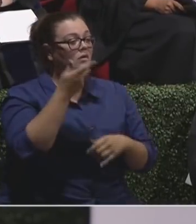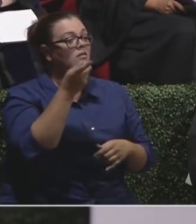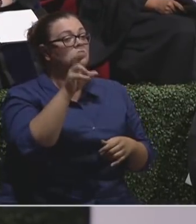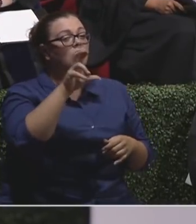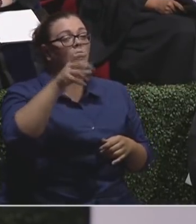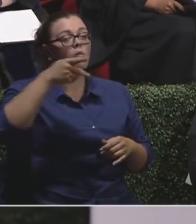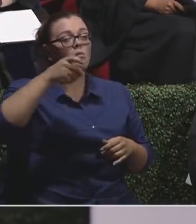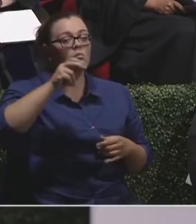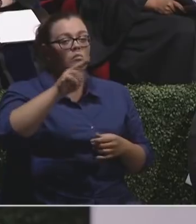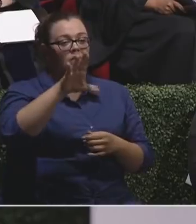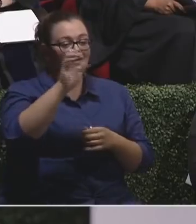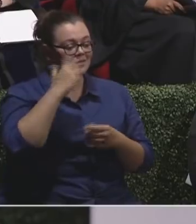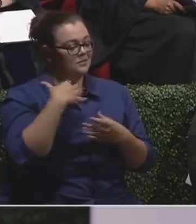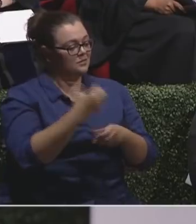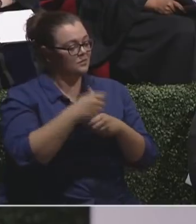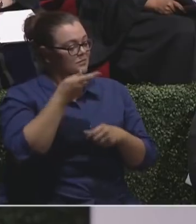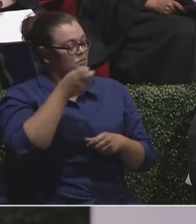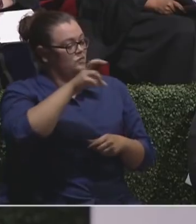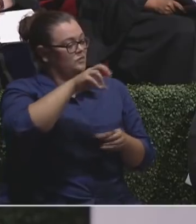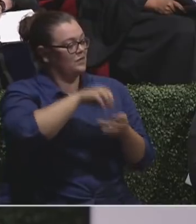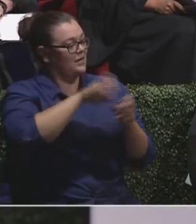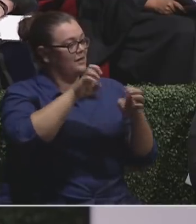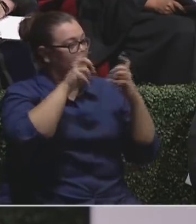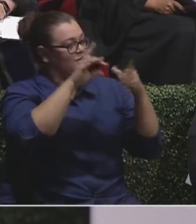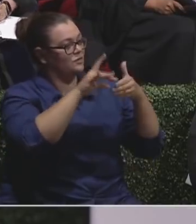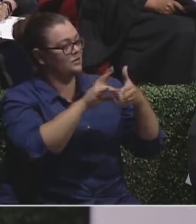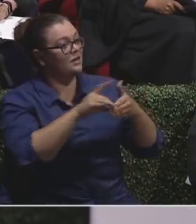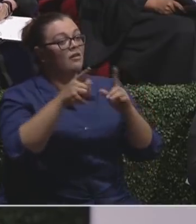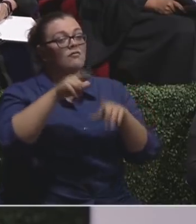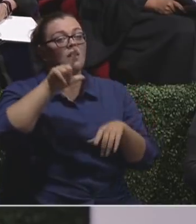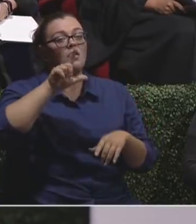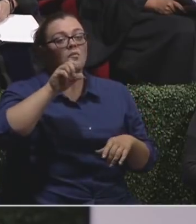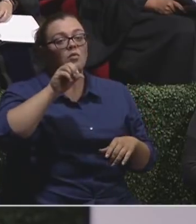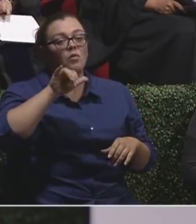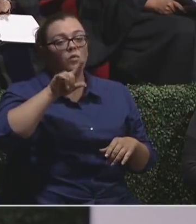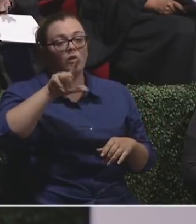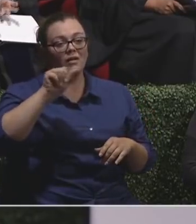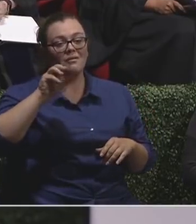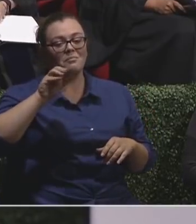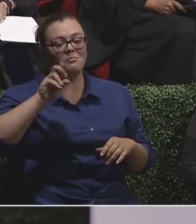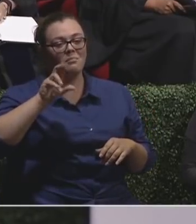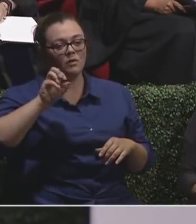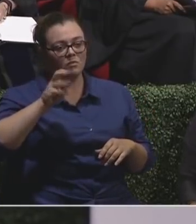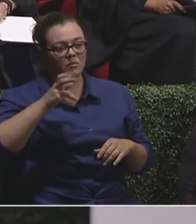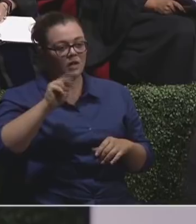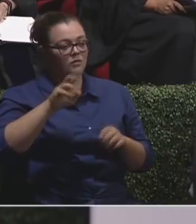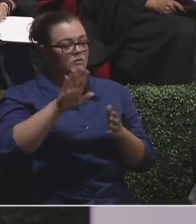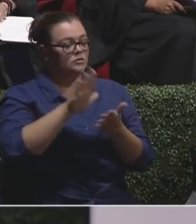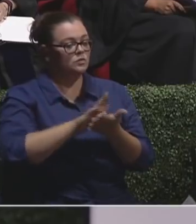AWARD. OF EXCELLENCE, AND THE CALIFORNIA DISTINGUISHED SCHOOLS DR. PONCE HOLDS A DOCTORATE IN EDUCATIONAL LEADERSHIP FROM